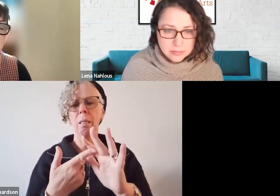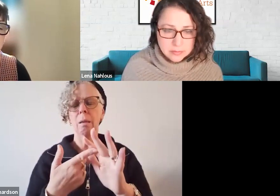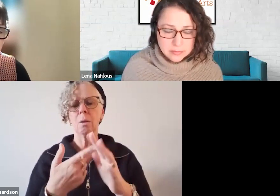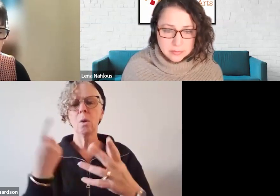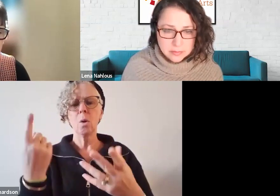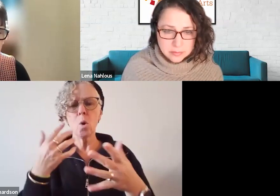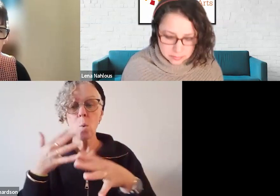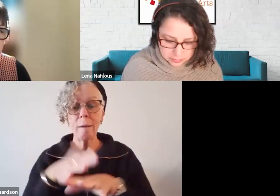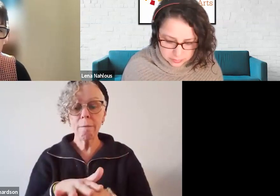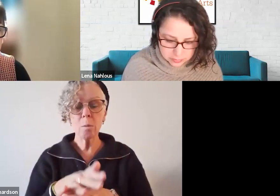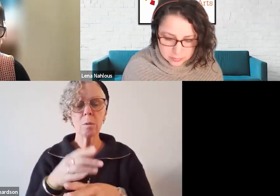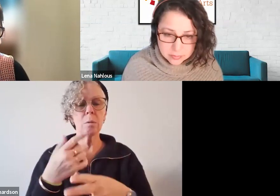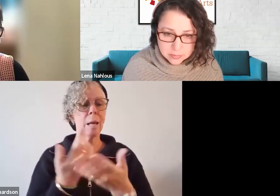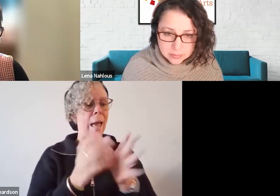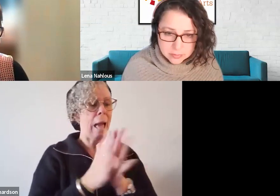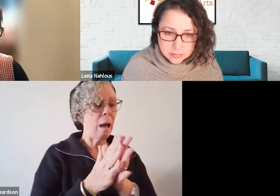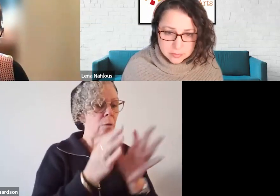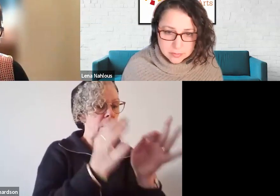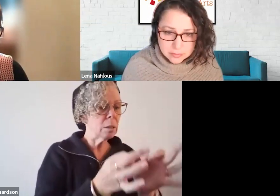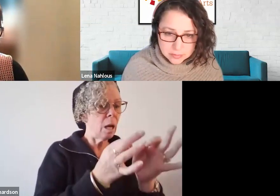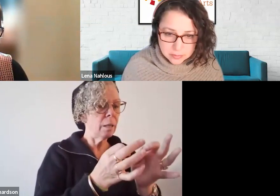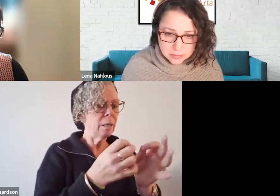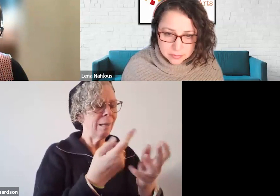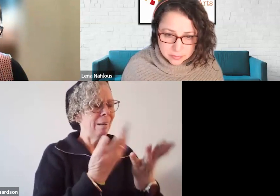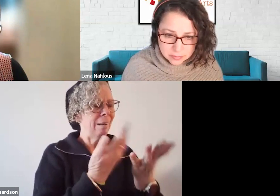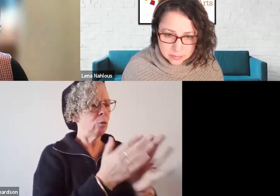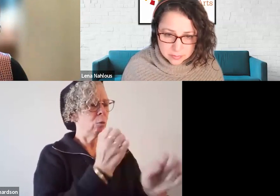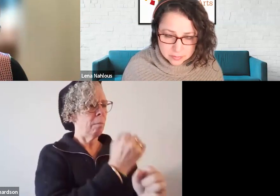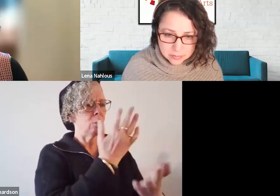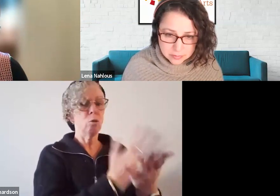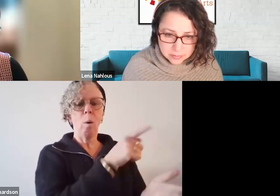and how decision-makers are held to account.